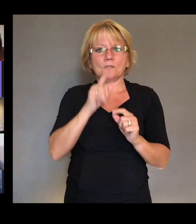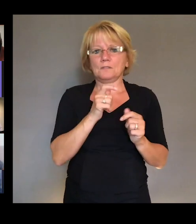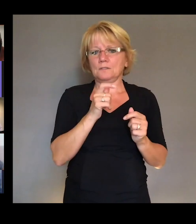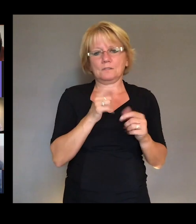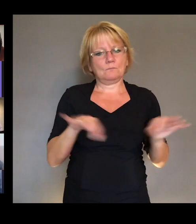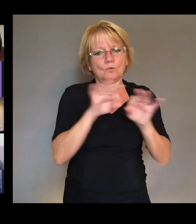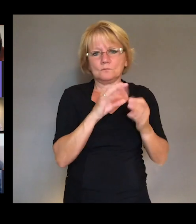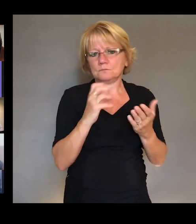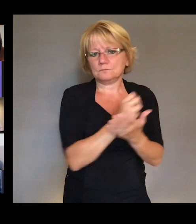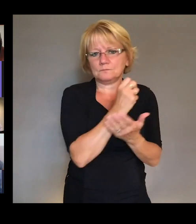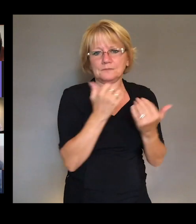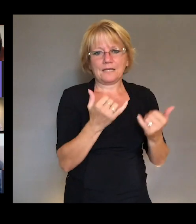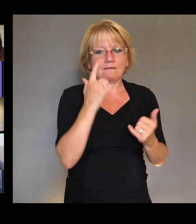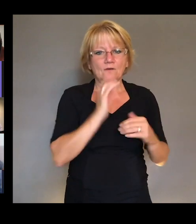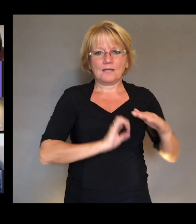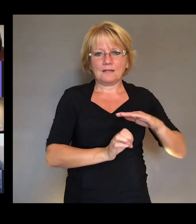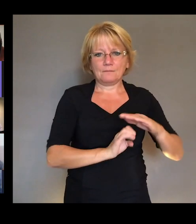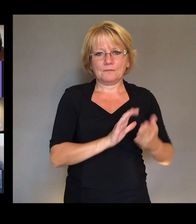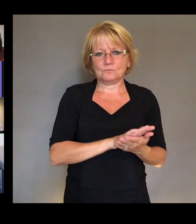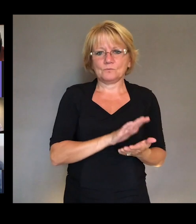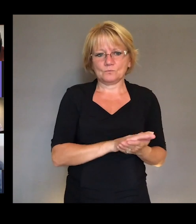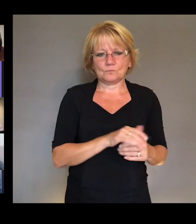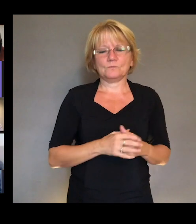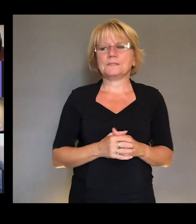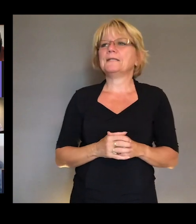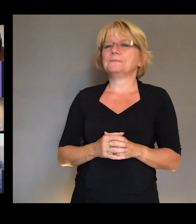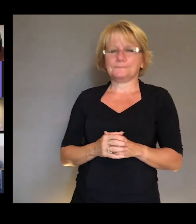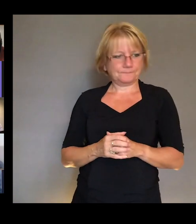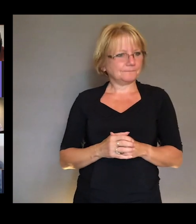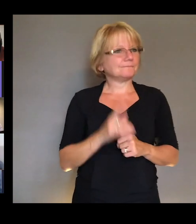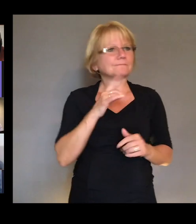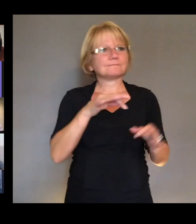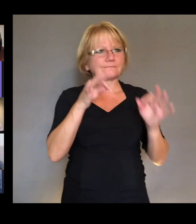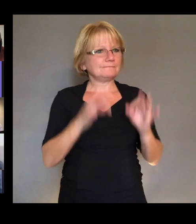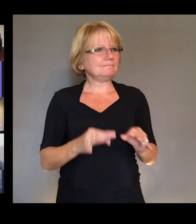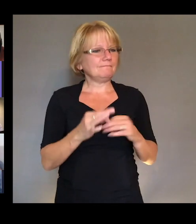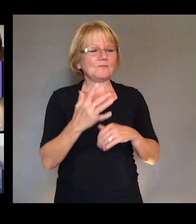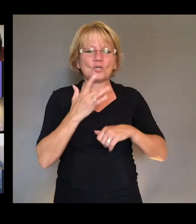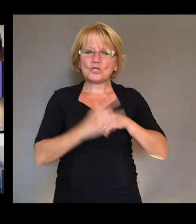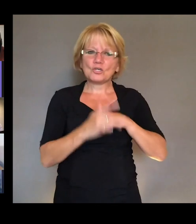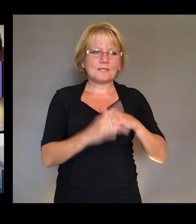than ever to do it in the elementary schools. Absolutely. I think having these conversation as early as possible,